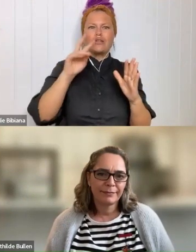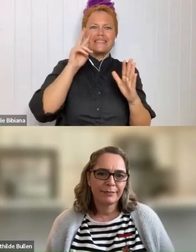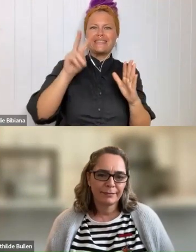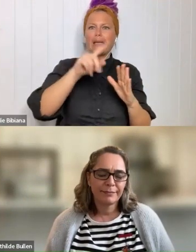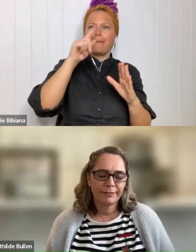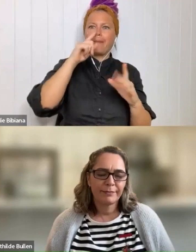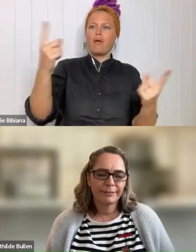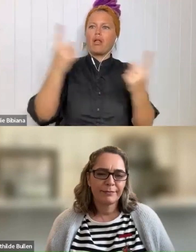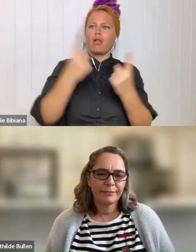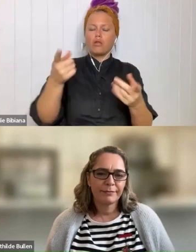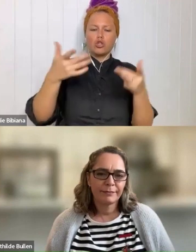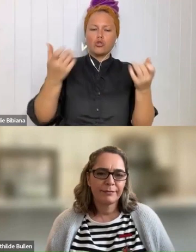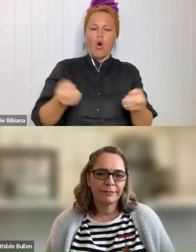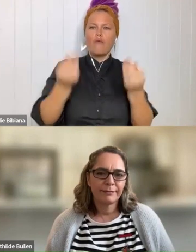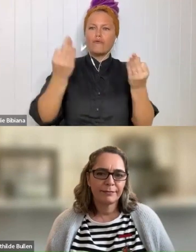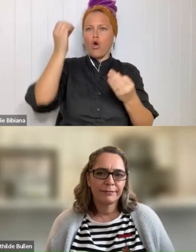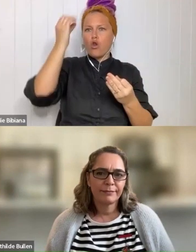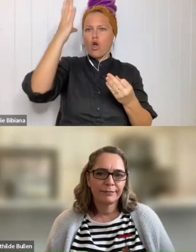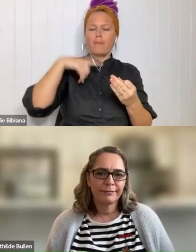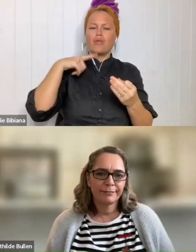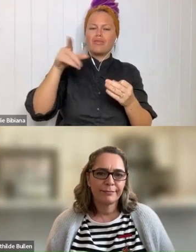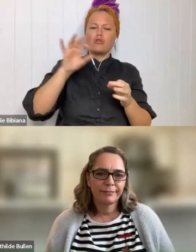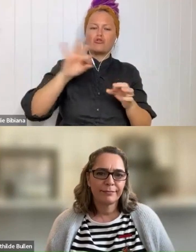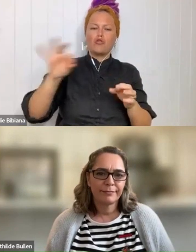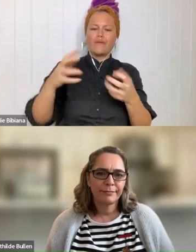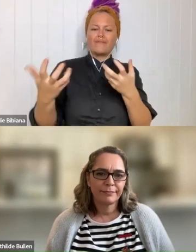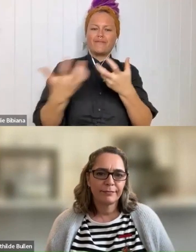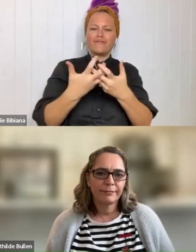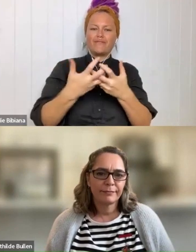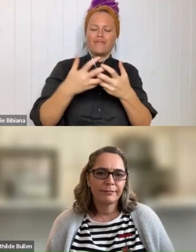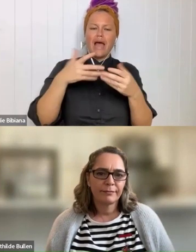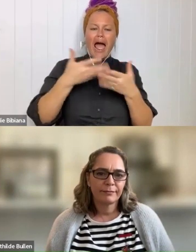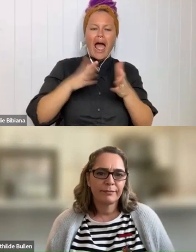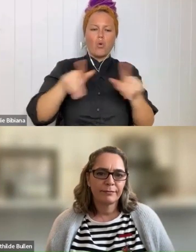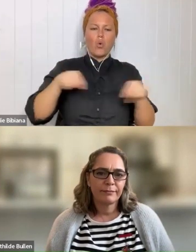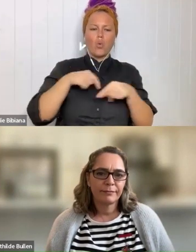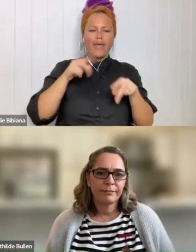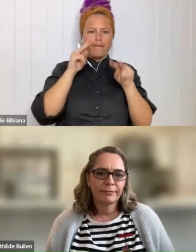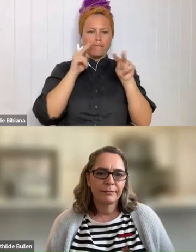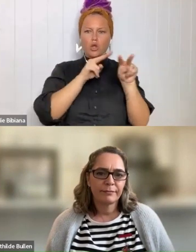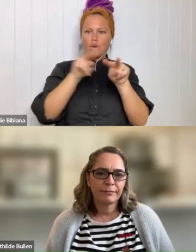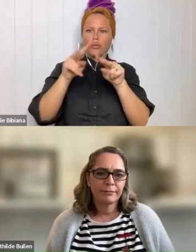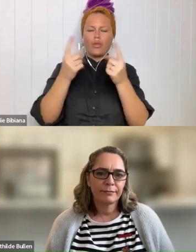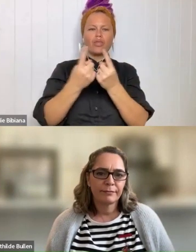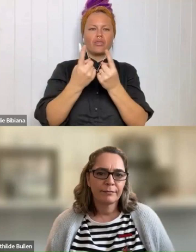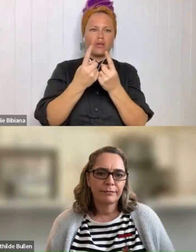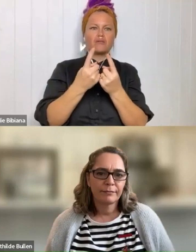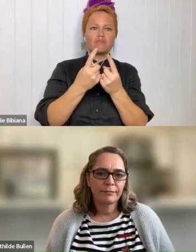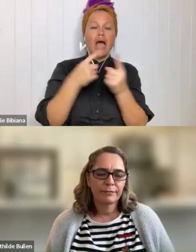because they don't fit a particular way that we are taught to view things. And I wanted to thank Creative